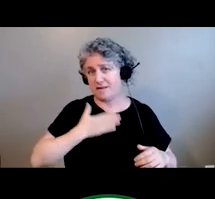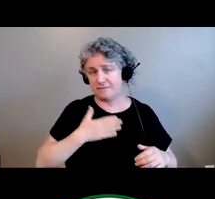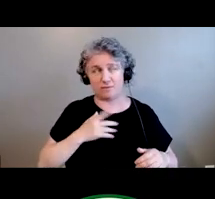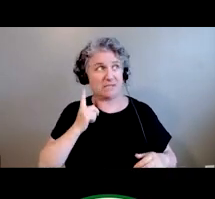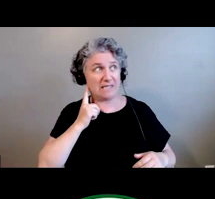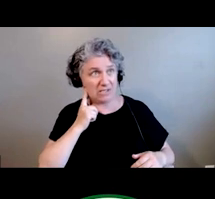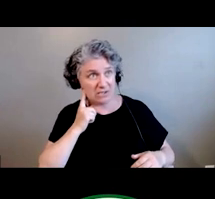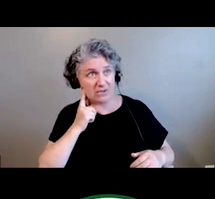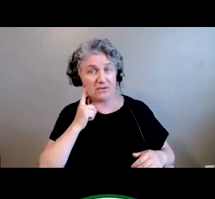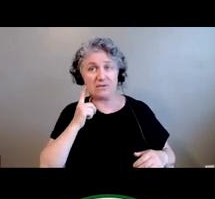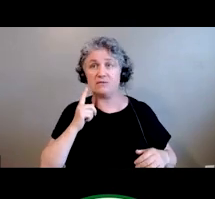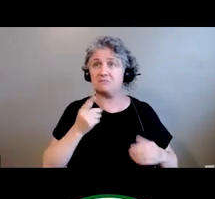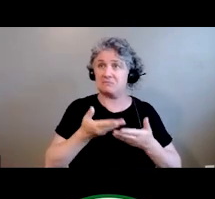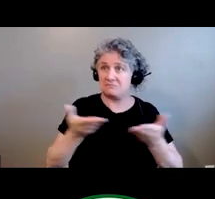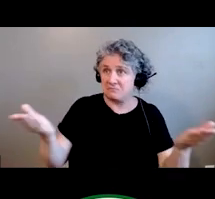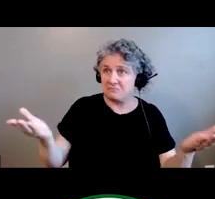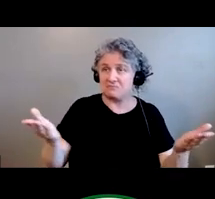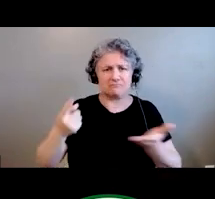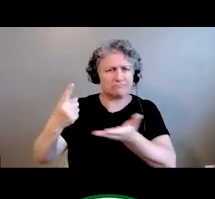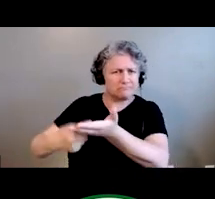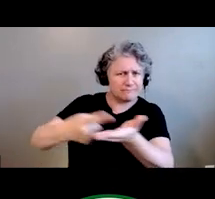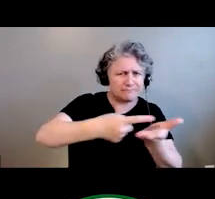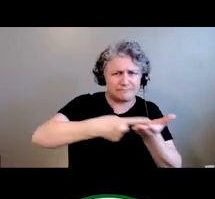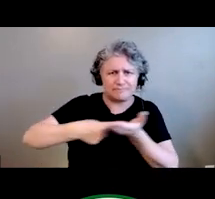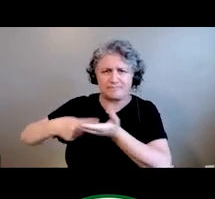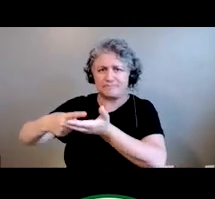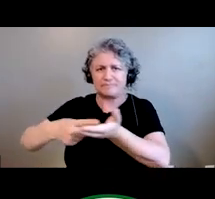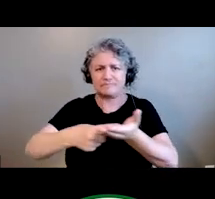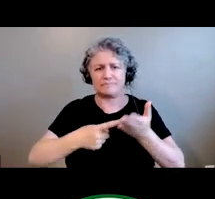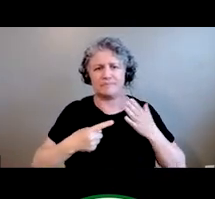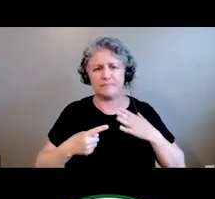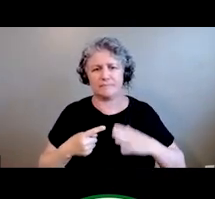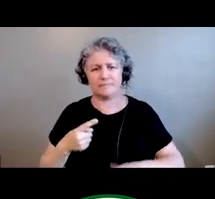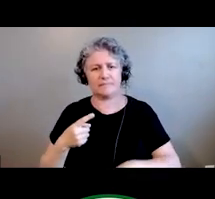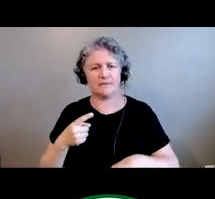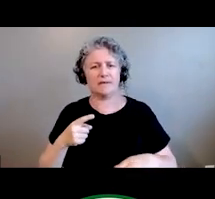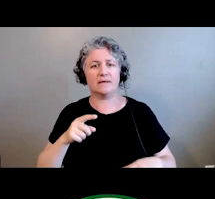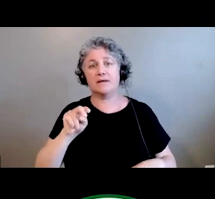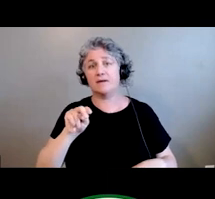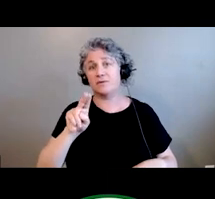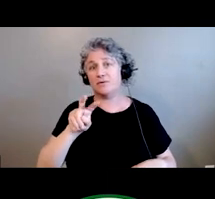Thank you so much. Thank you. So much, Noah. I think what you said really highlights how we look at what